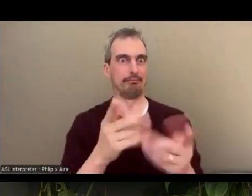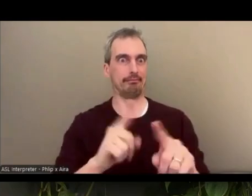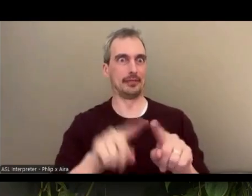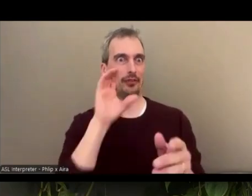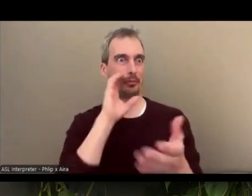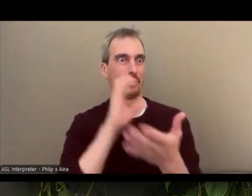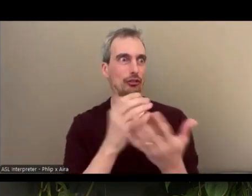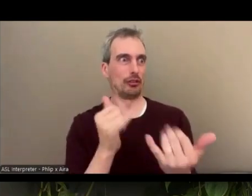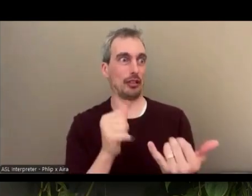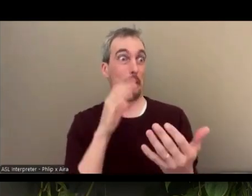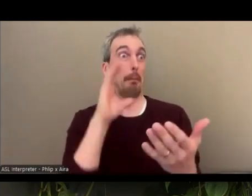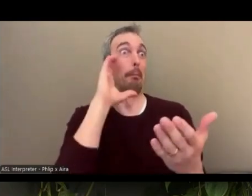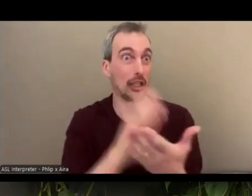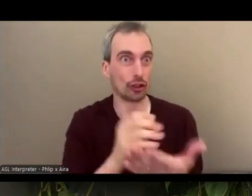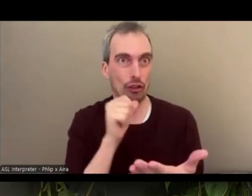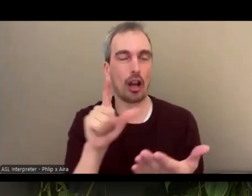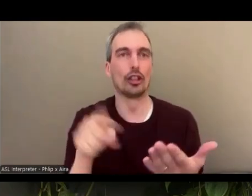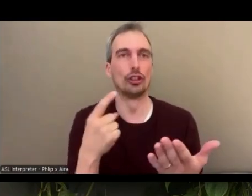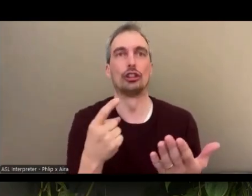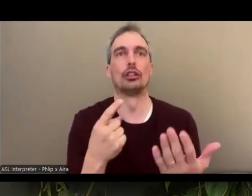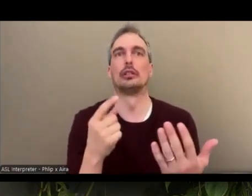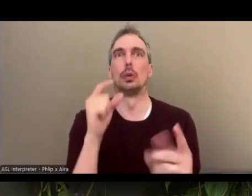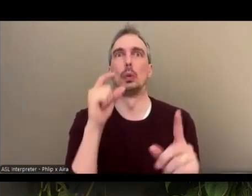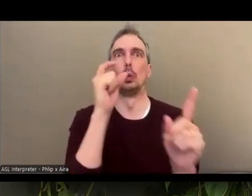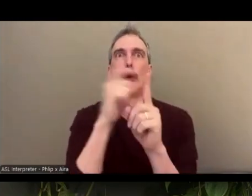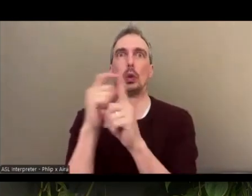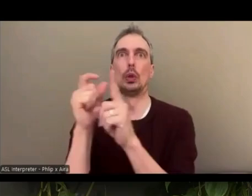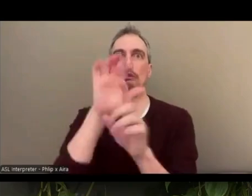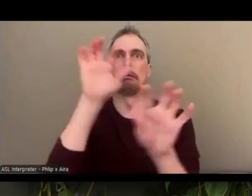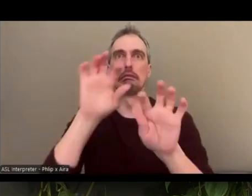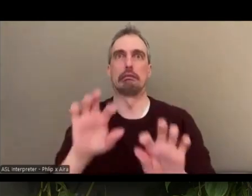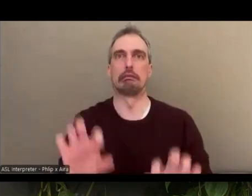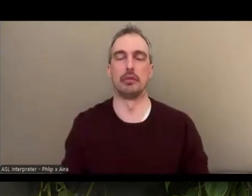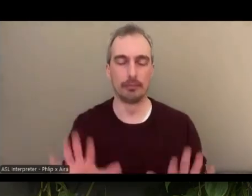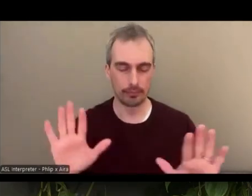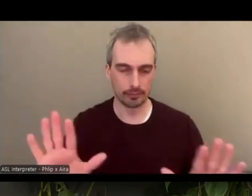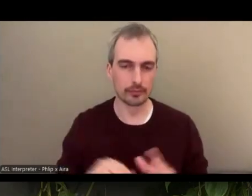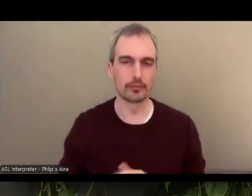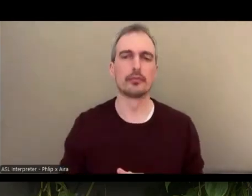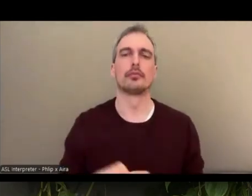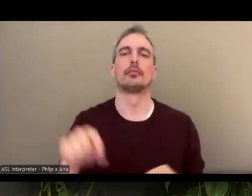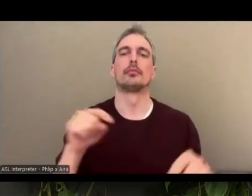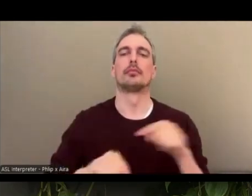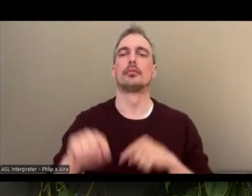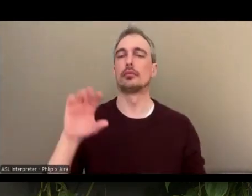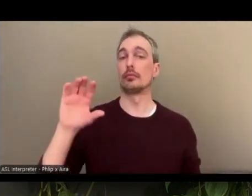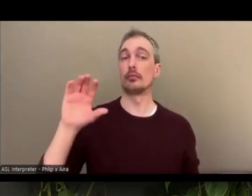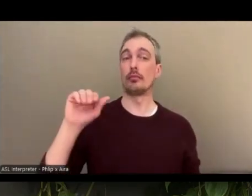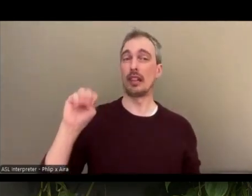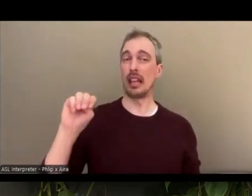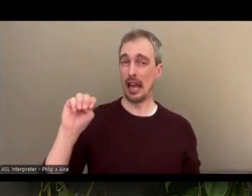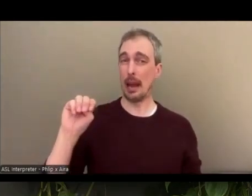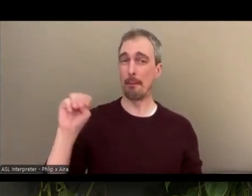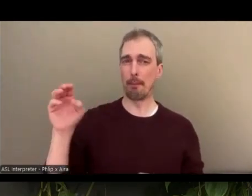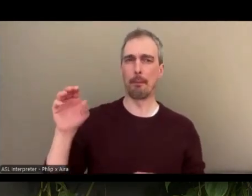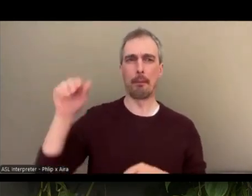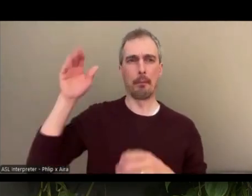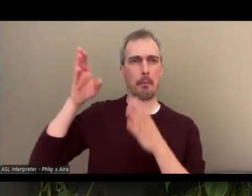So before I continue, I want to go a little deeper on that last proof point. Cam, who introduced me a little earlier, first turned me on to this